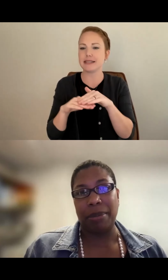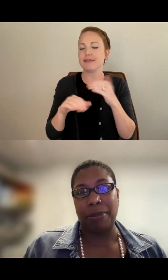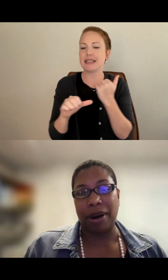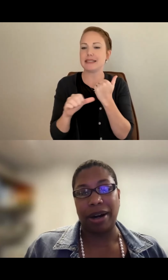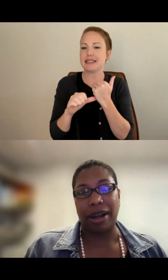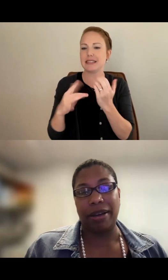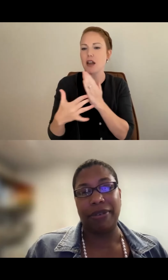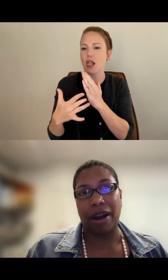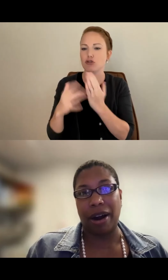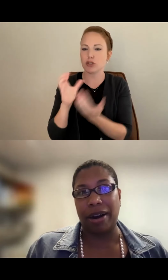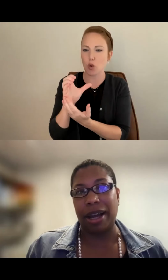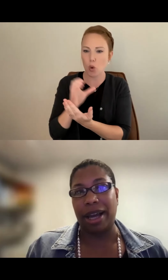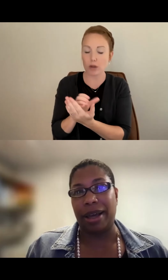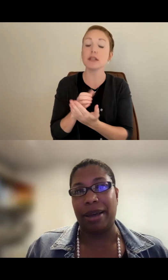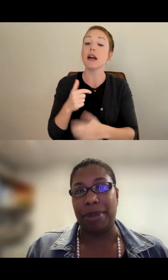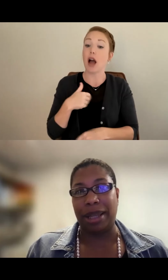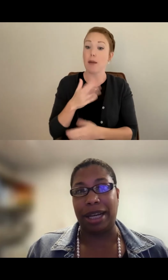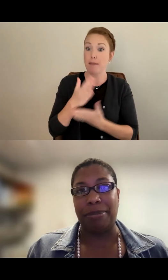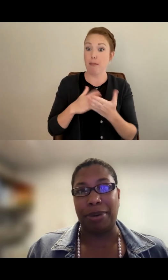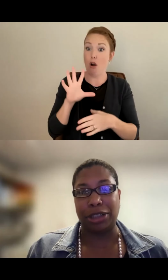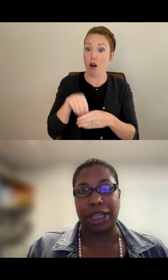I am a part of our ability project.